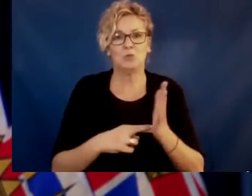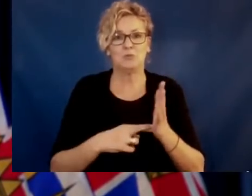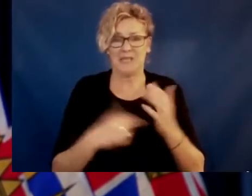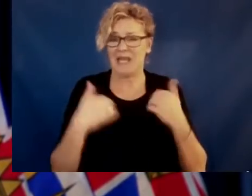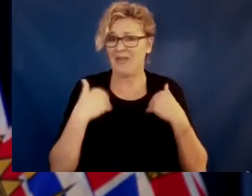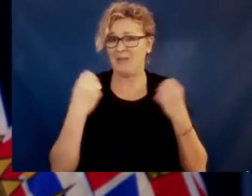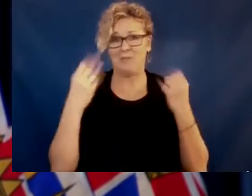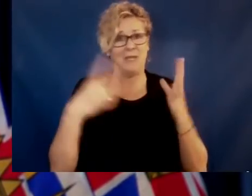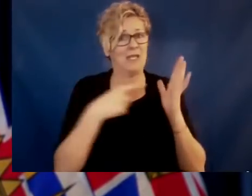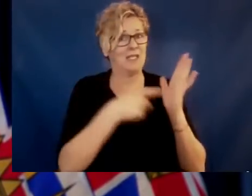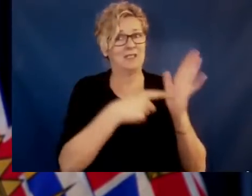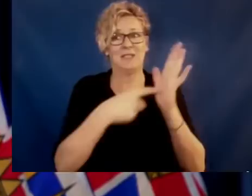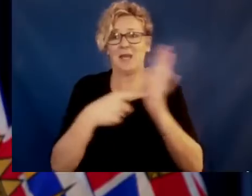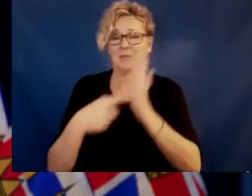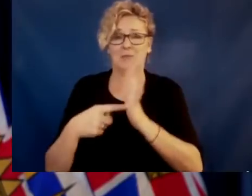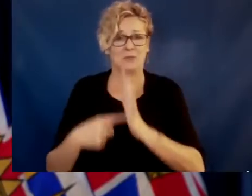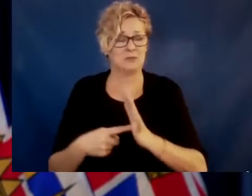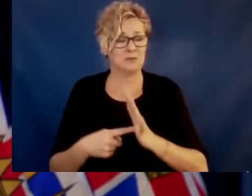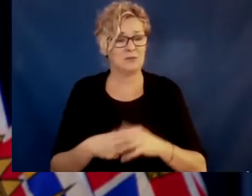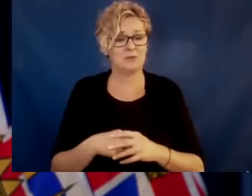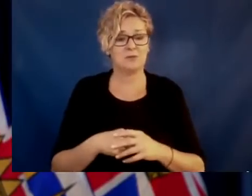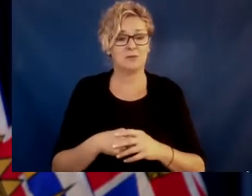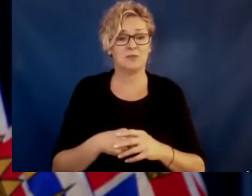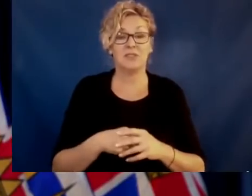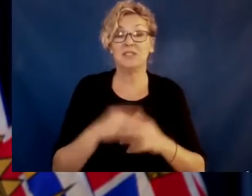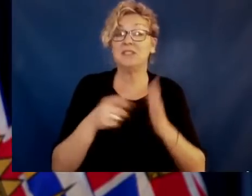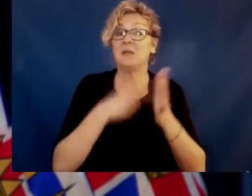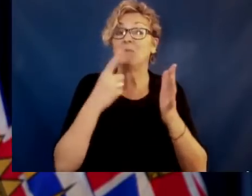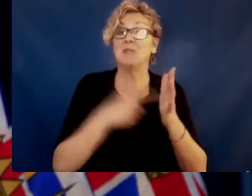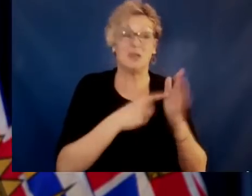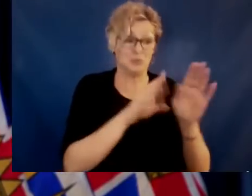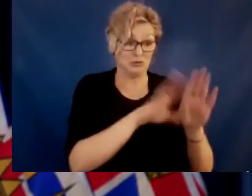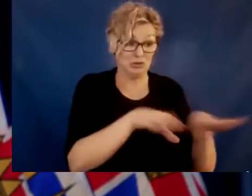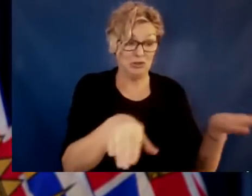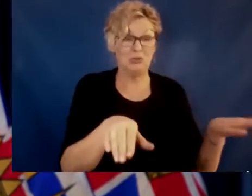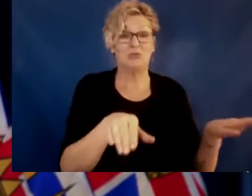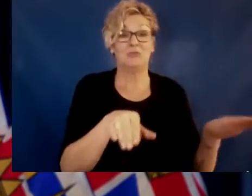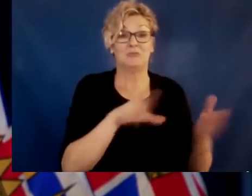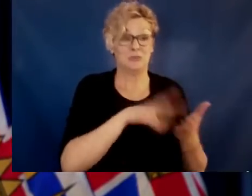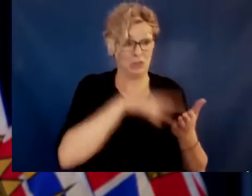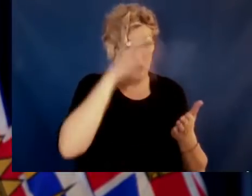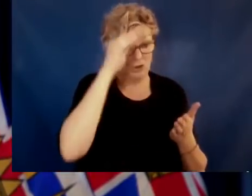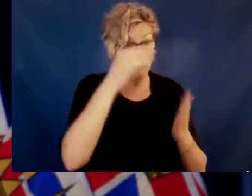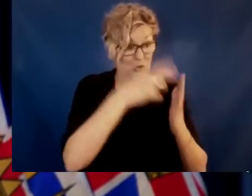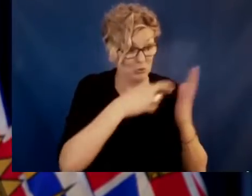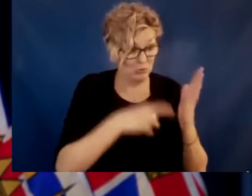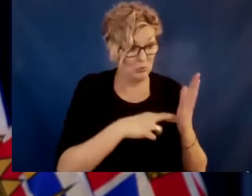because they are working it out in schools, and we're seeing that. We're seeing small exposure events